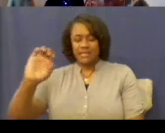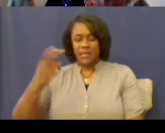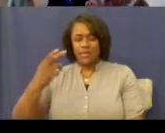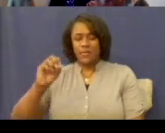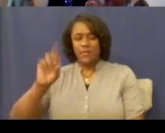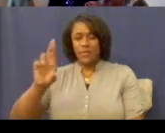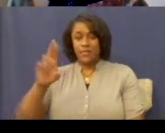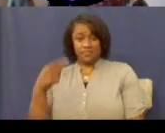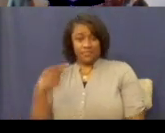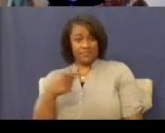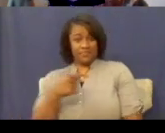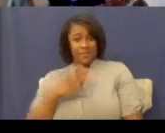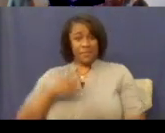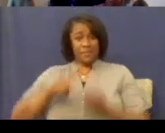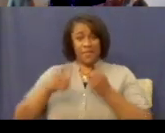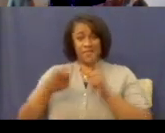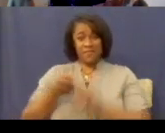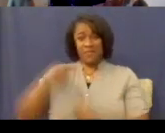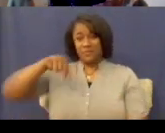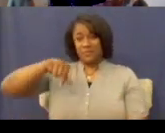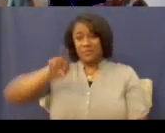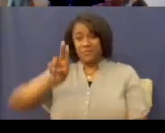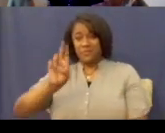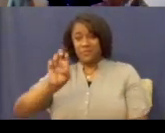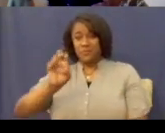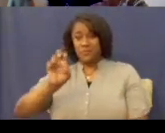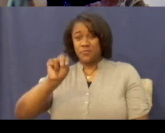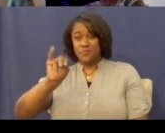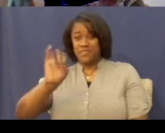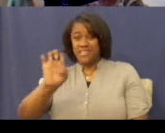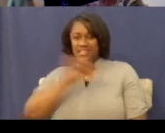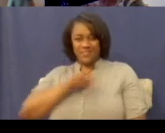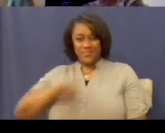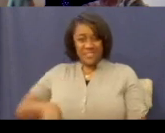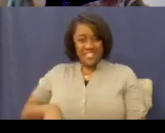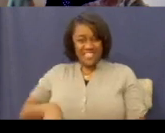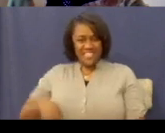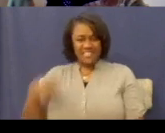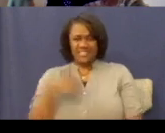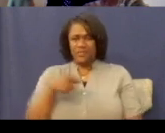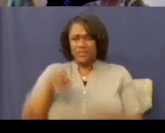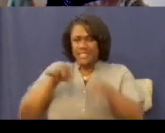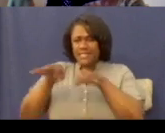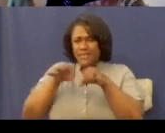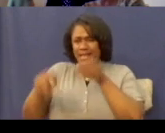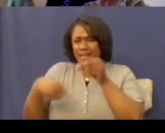Queenie's going to help me tell you today a little bit about our brains.